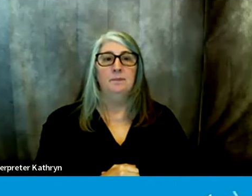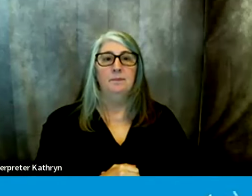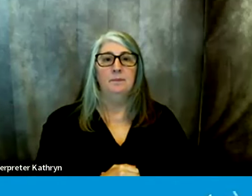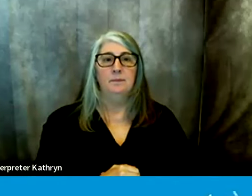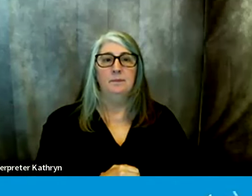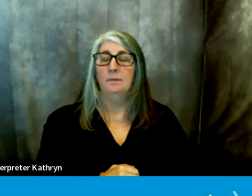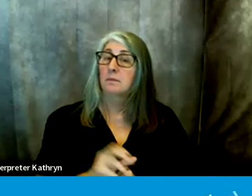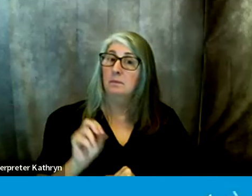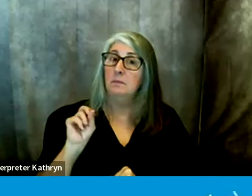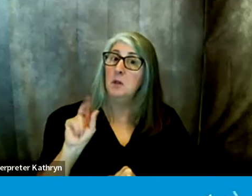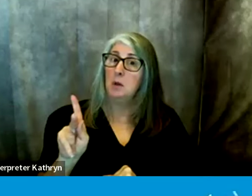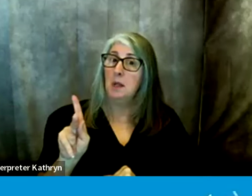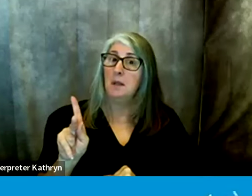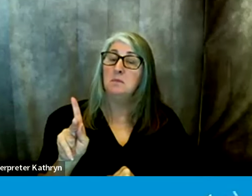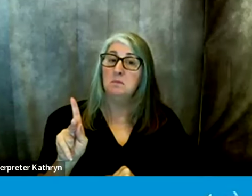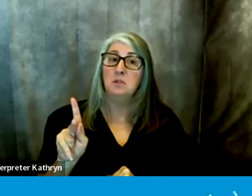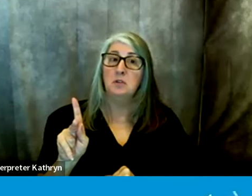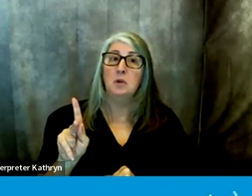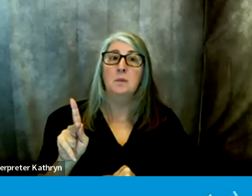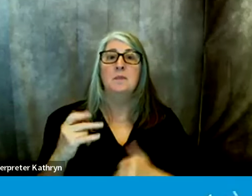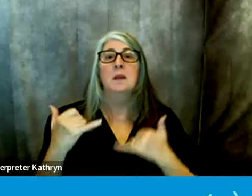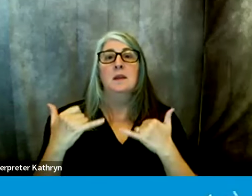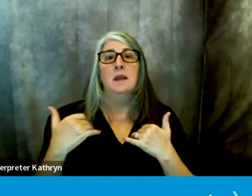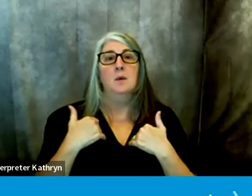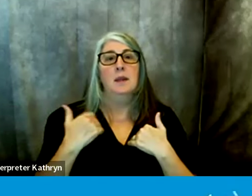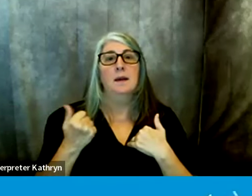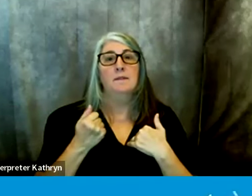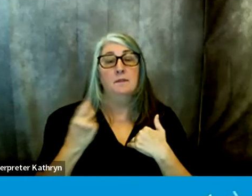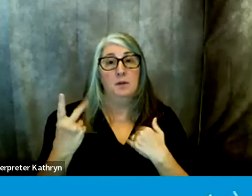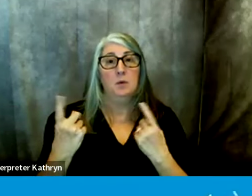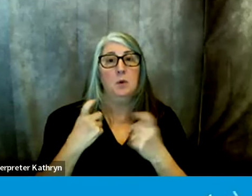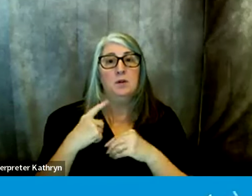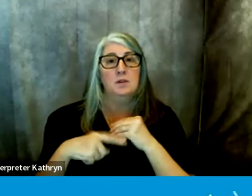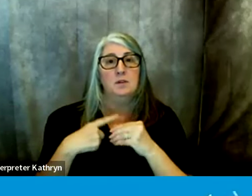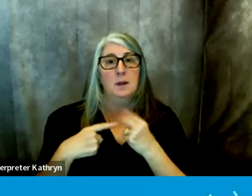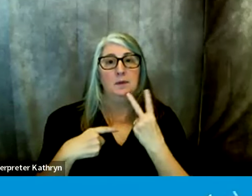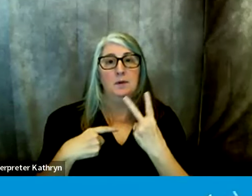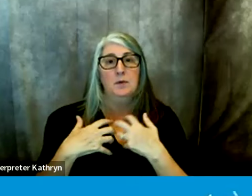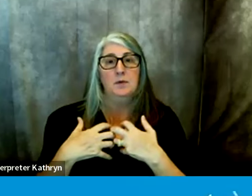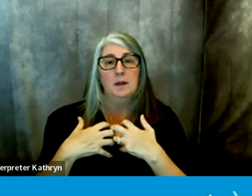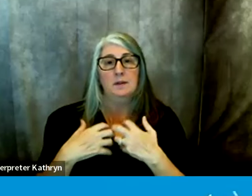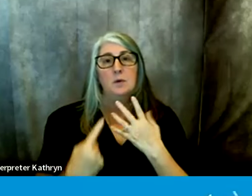Okay, there's a couple of questions about the two devices. First, going back to the SCONE.